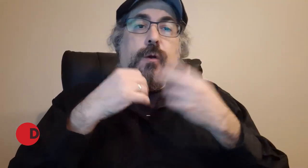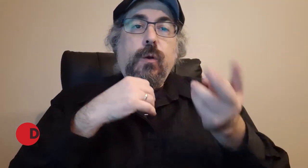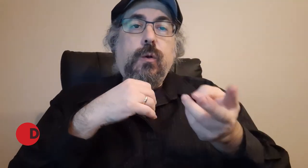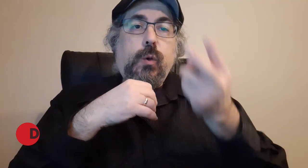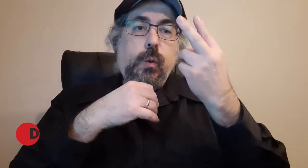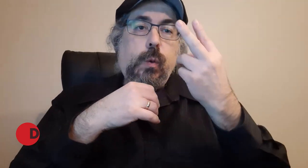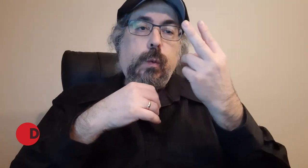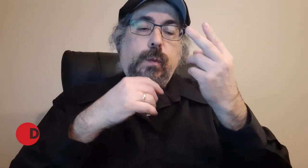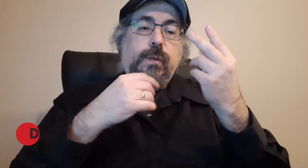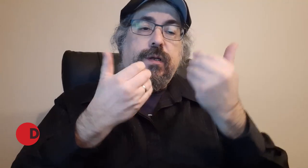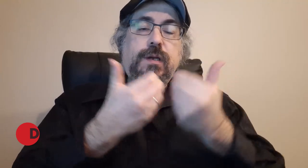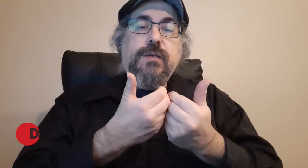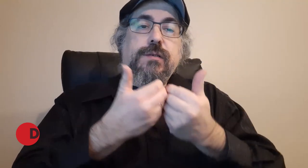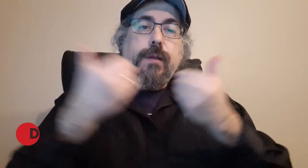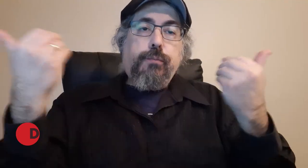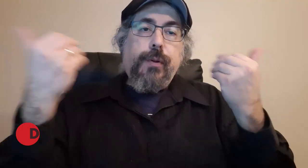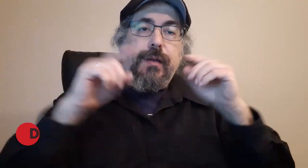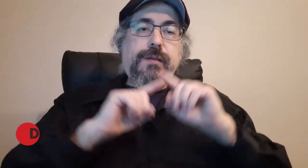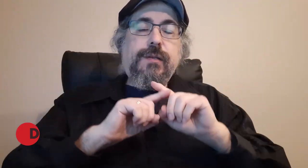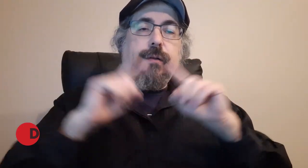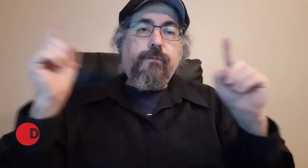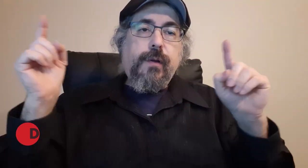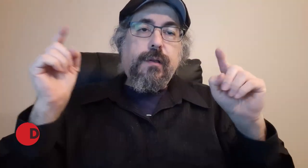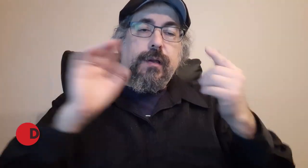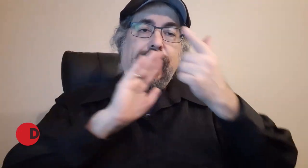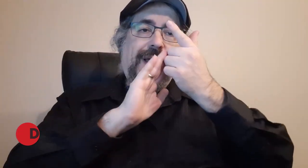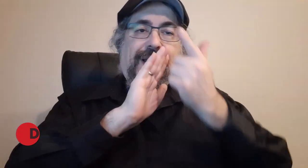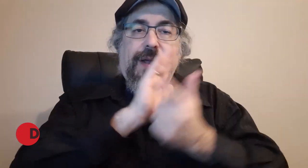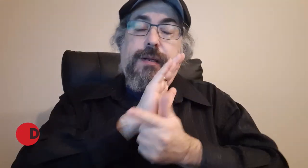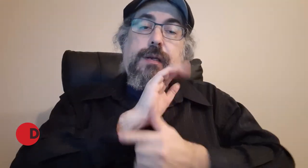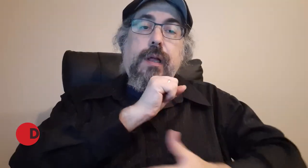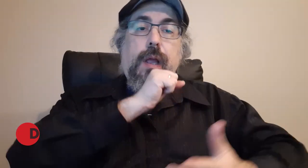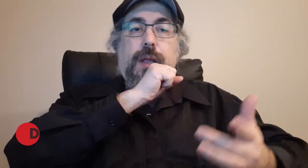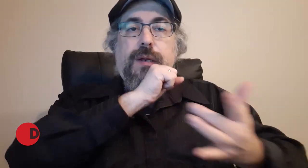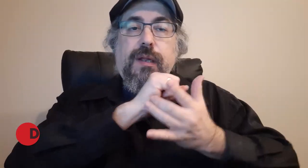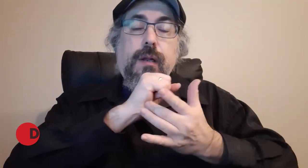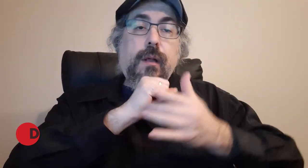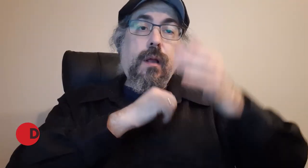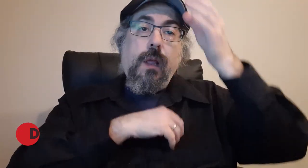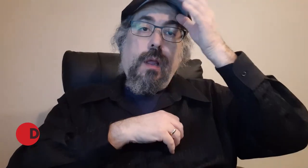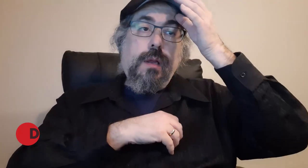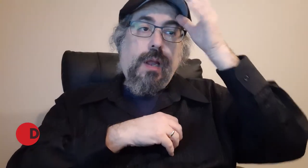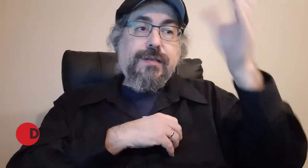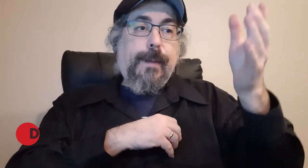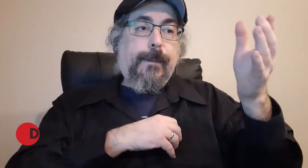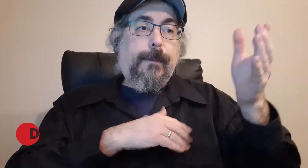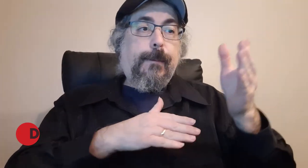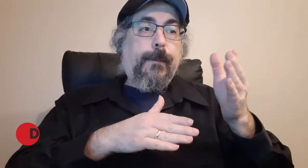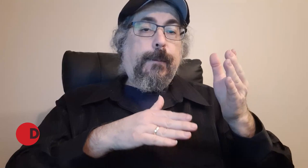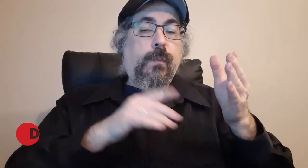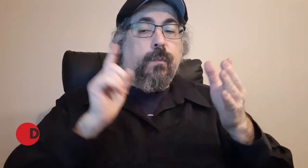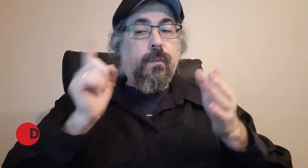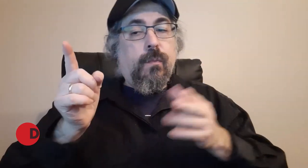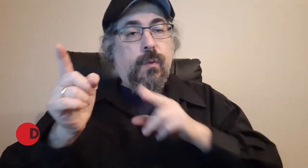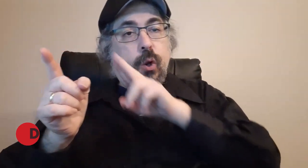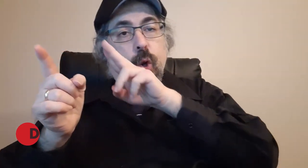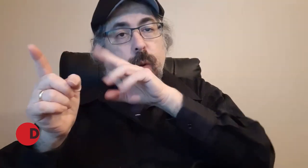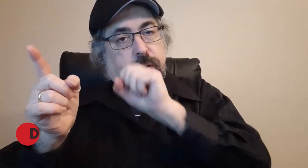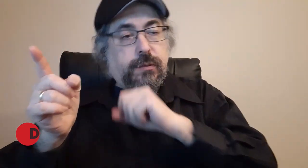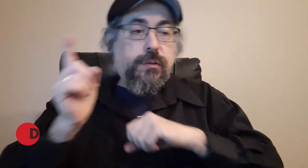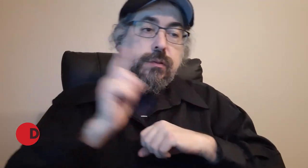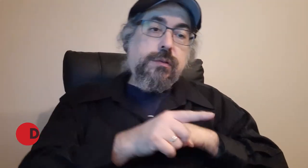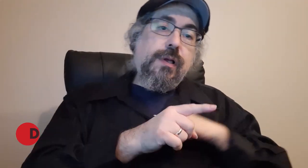There are two different legal and technical concepts - the U.S., and